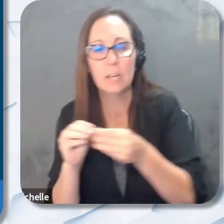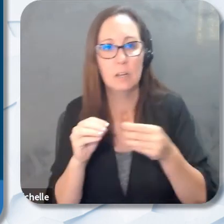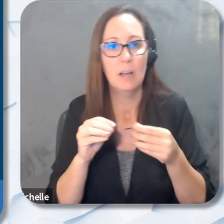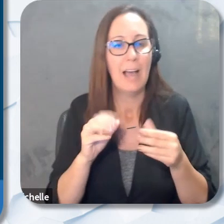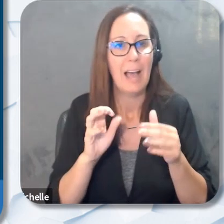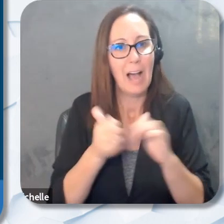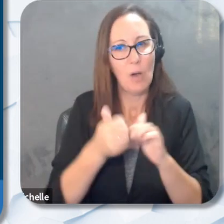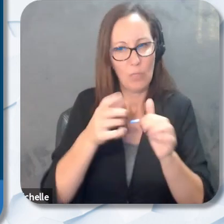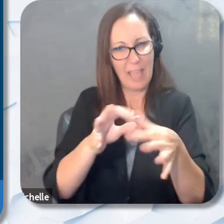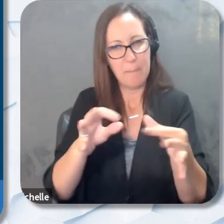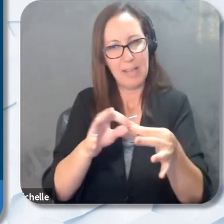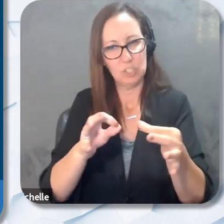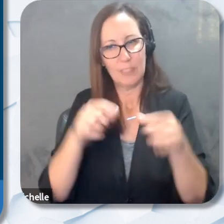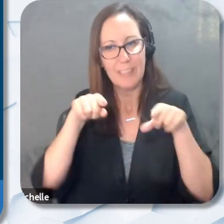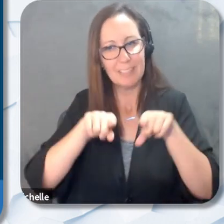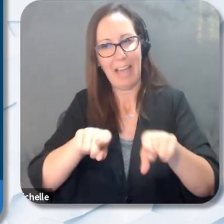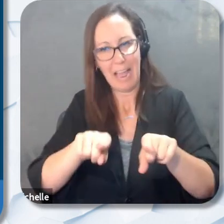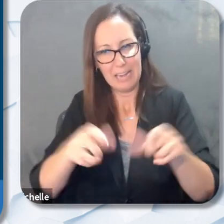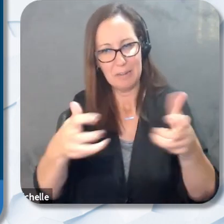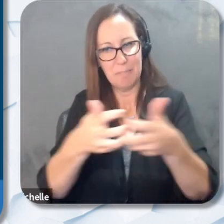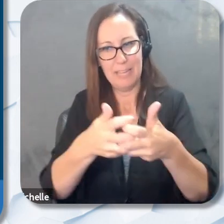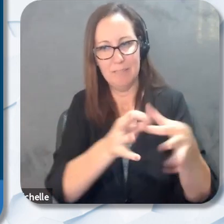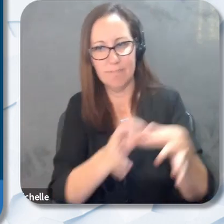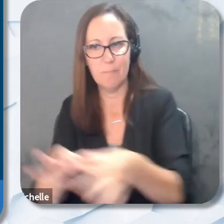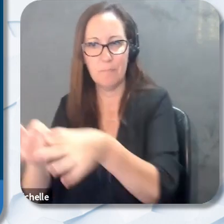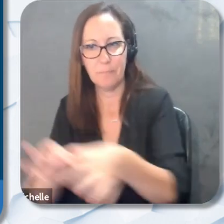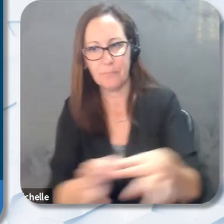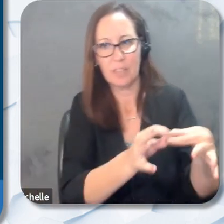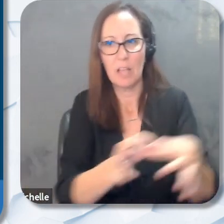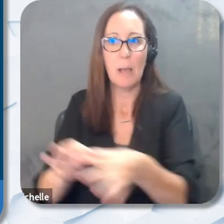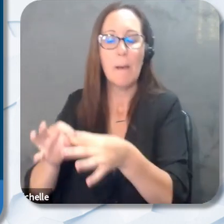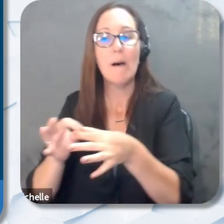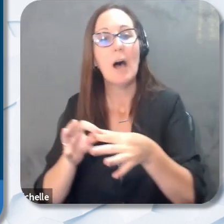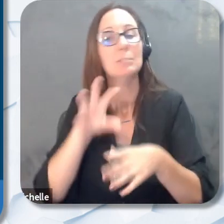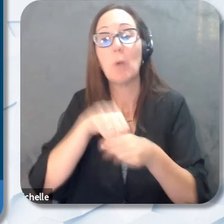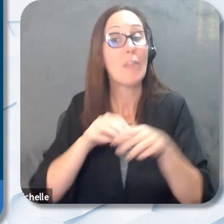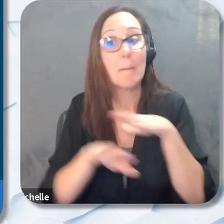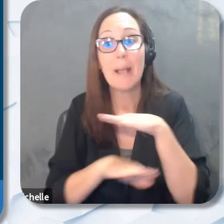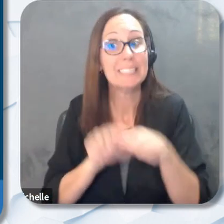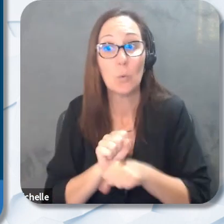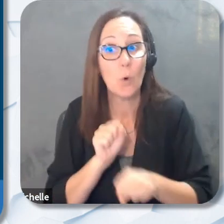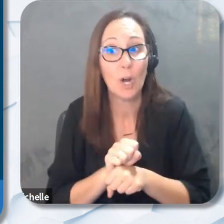that they were doing. As part of their just basic work and i'm going to stop there, and she looks I